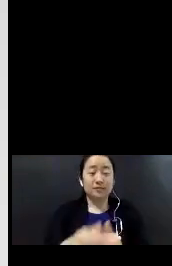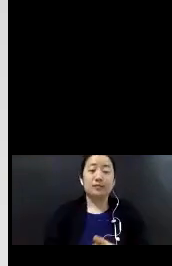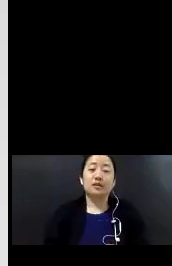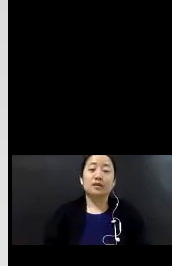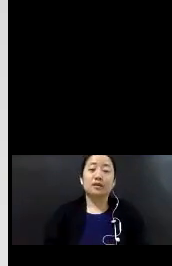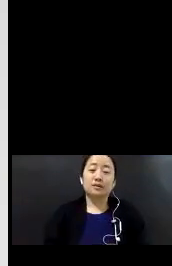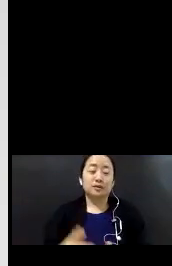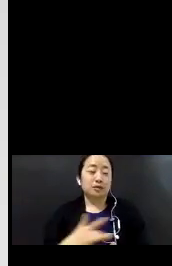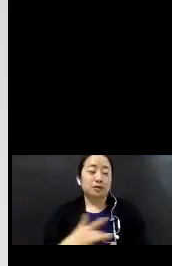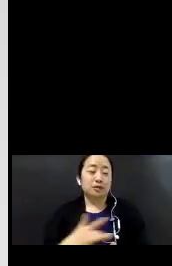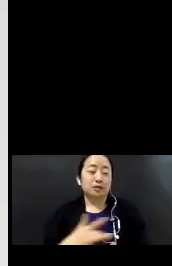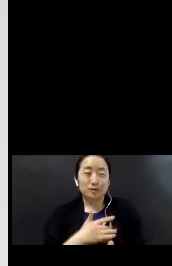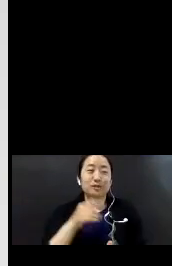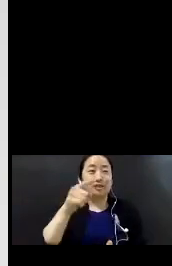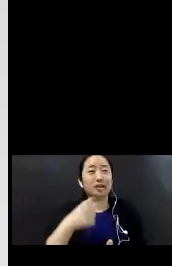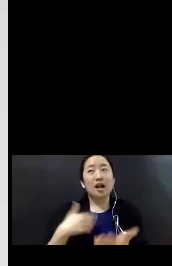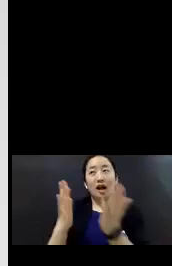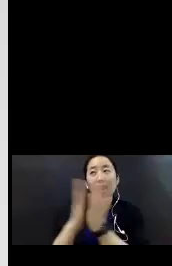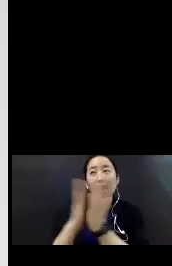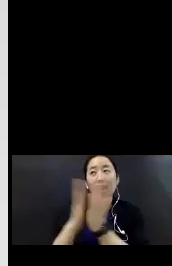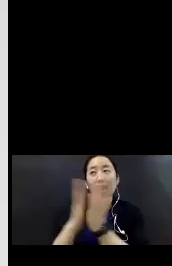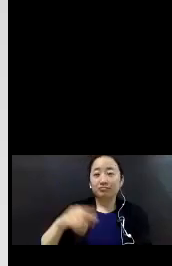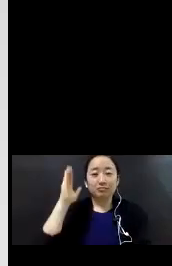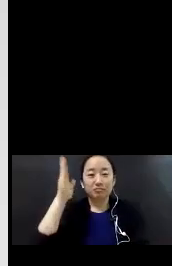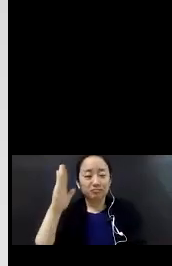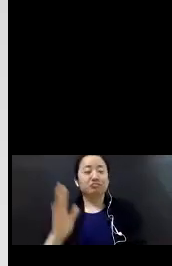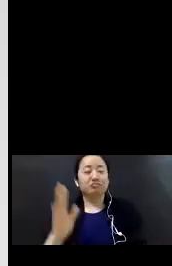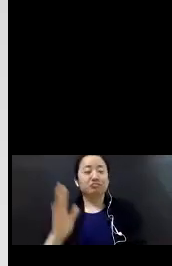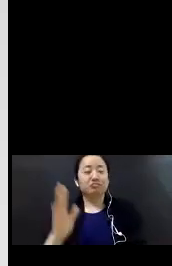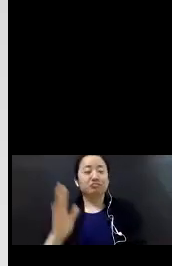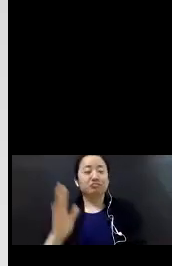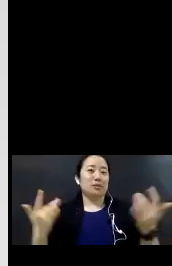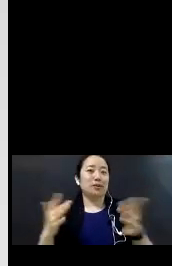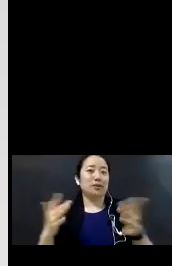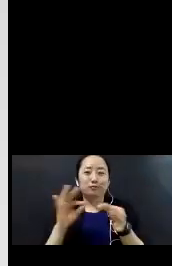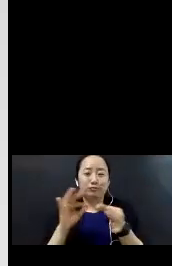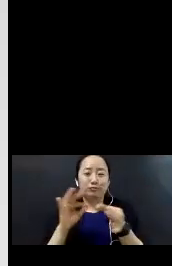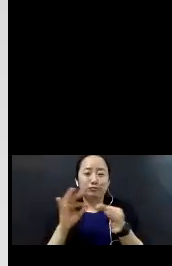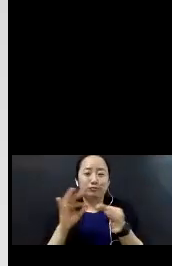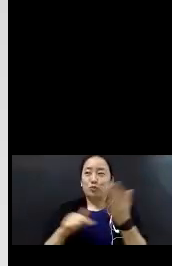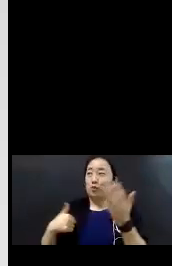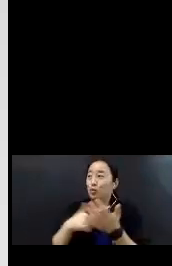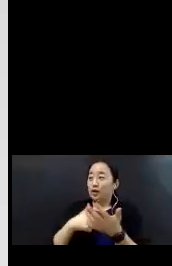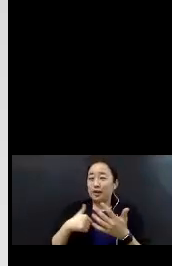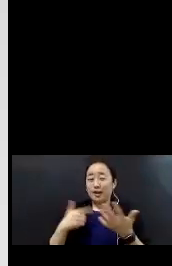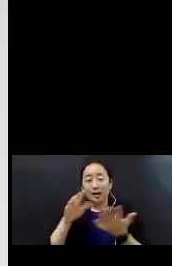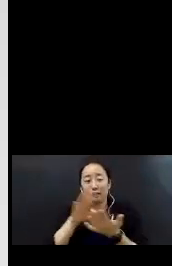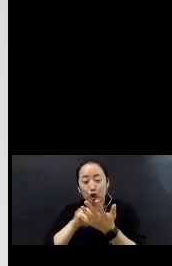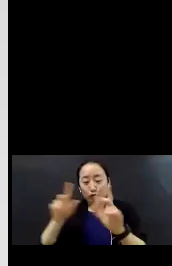THE OFFER TO PRESENT TO YOU. WE ARE EXCITED TO SHARE SOME WHAT WE KNOW AND LEARNED OVER THE PAST YEAR WITH YOU.